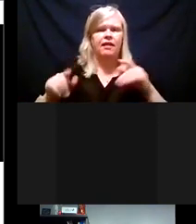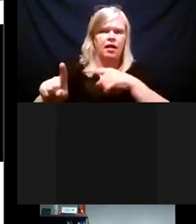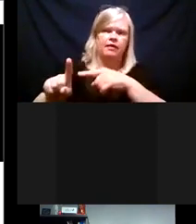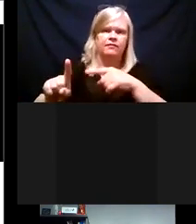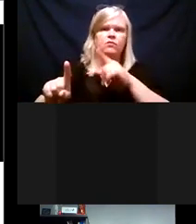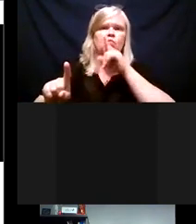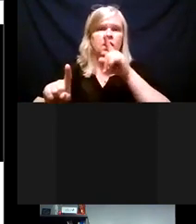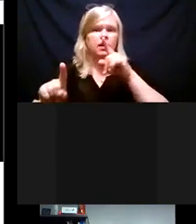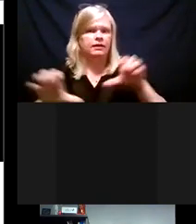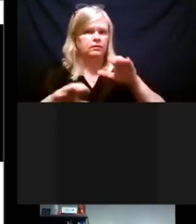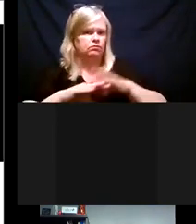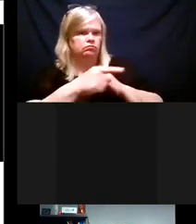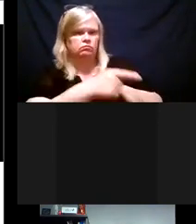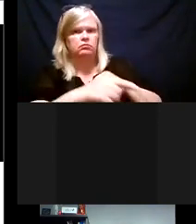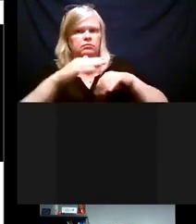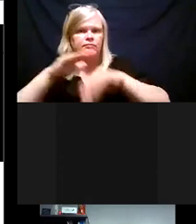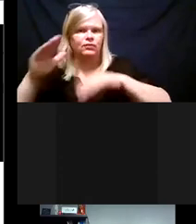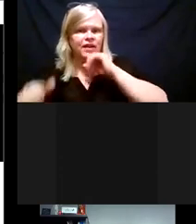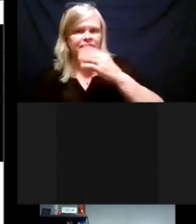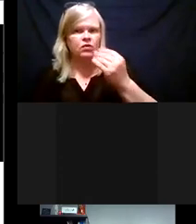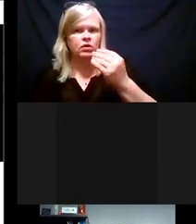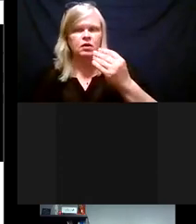OTHERWISE A LOT OF THE SAME THINGS THAT ARE IN TIER II WOULD